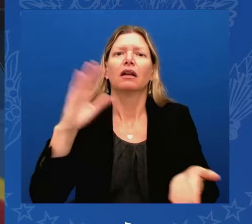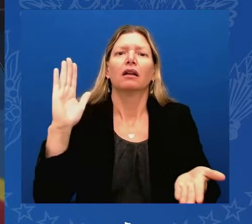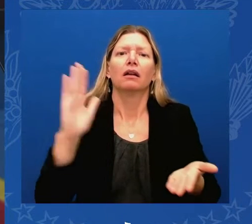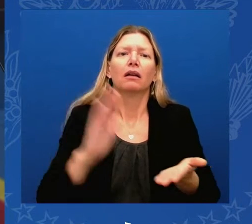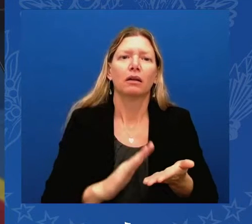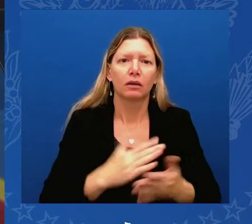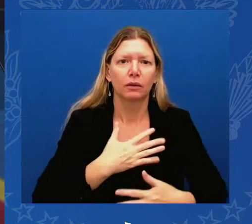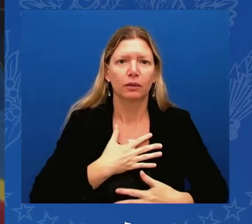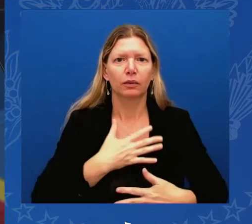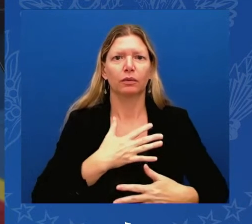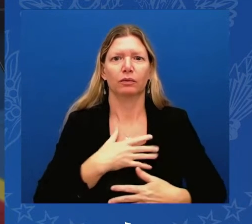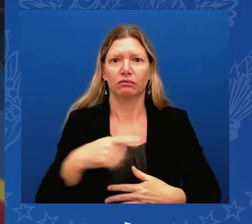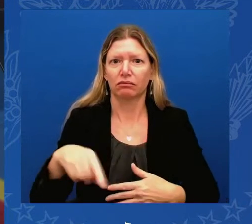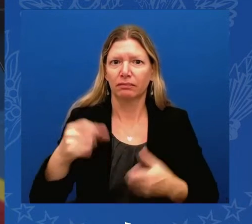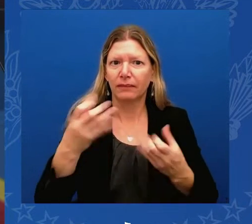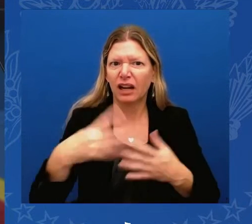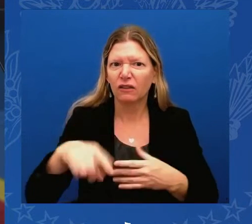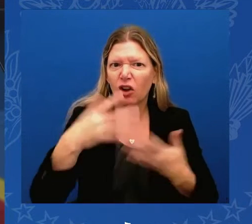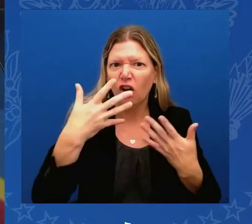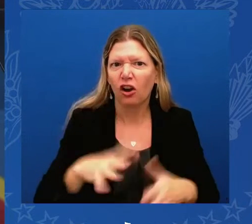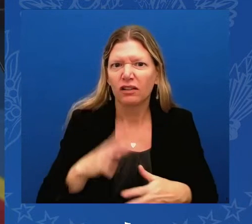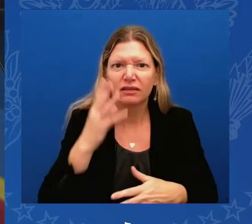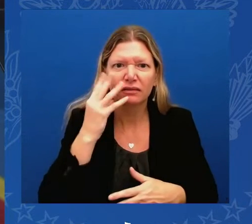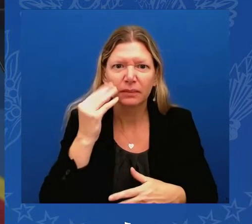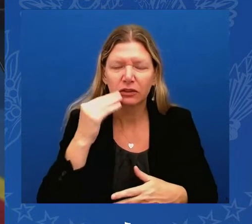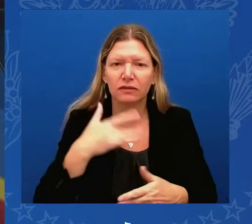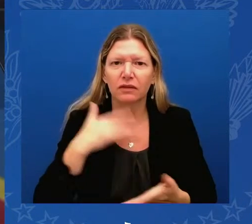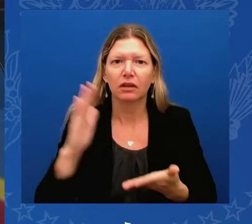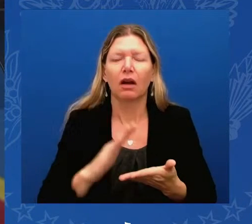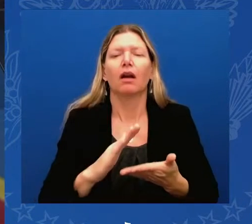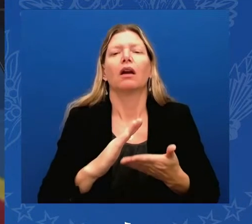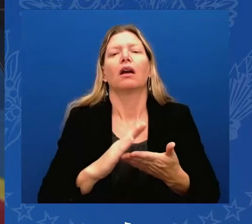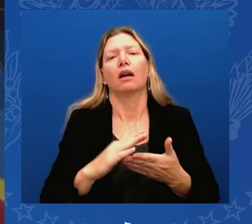When the Supreme Court told me I couldn't, I found two other ways to do it.